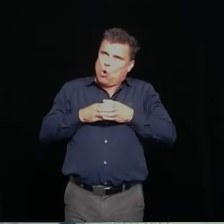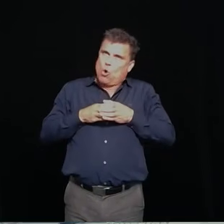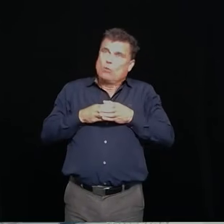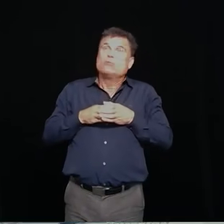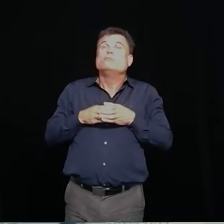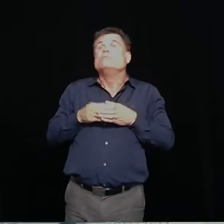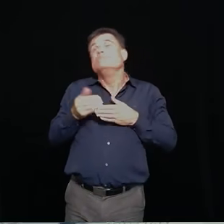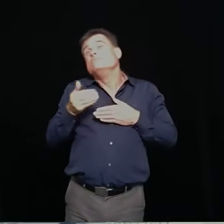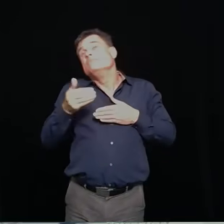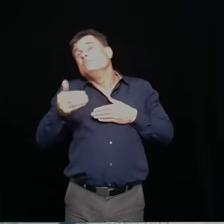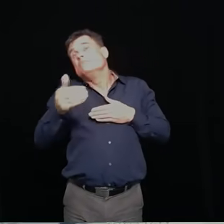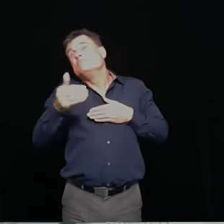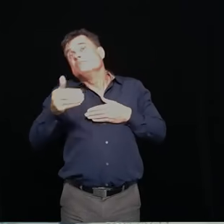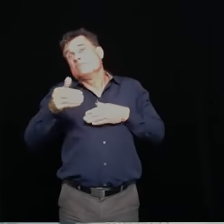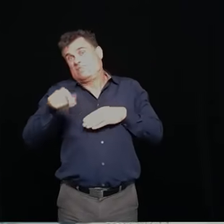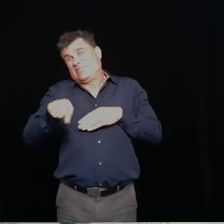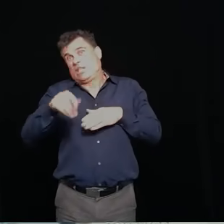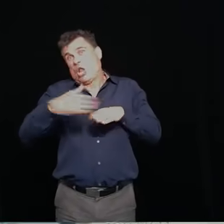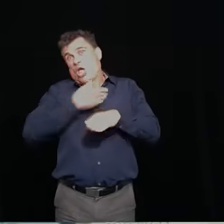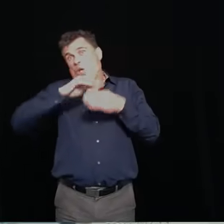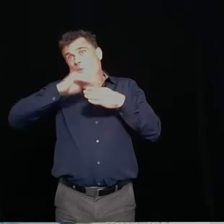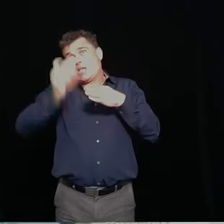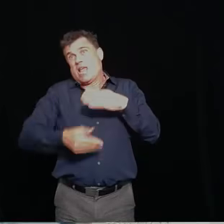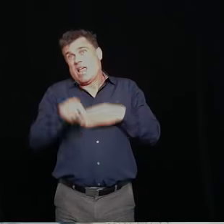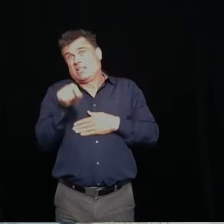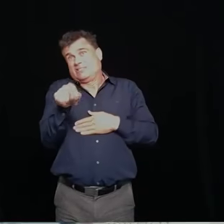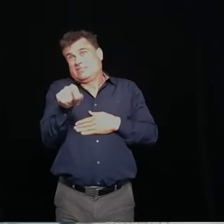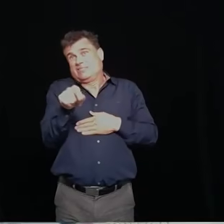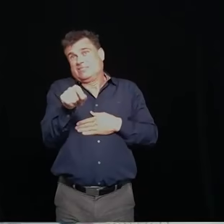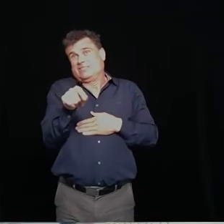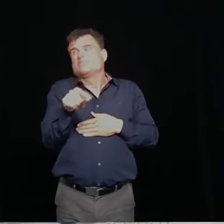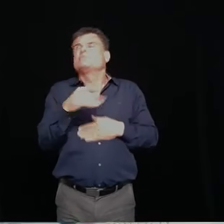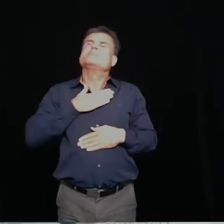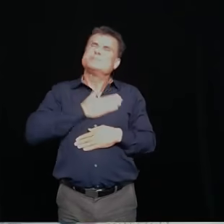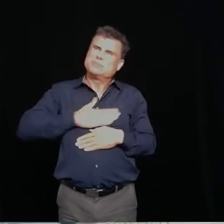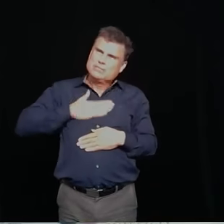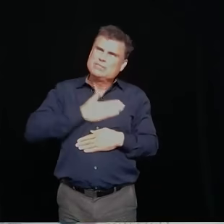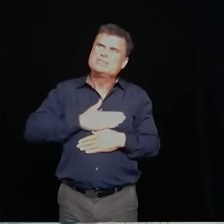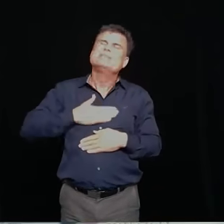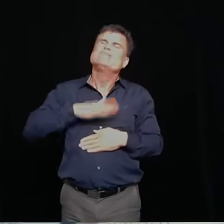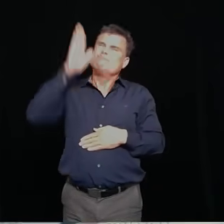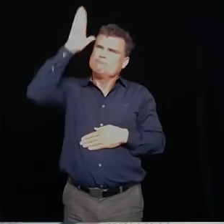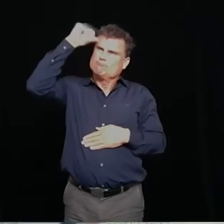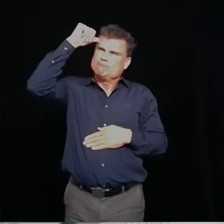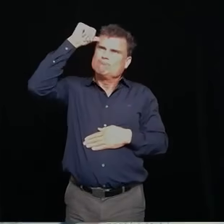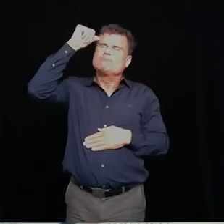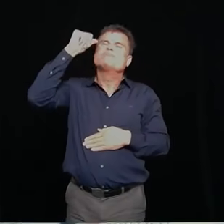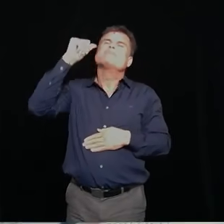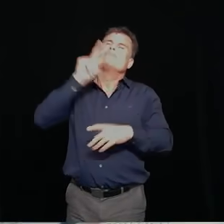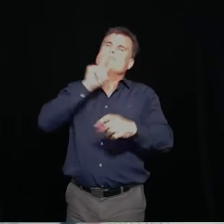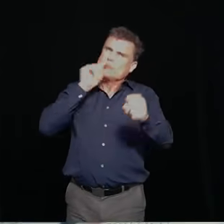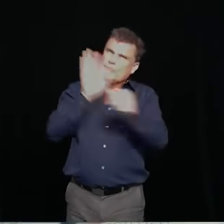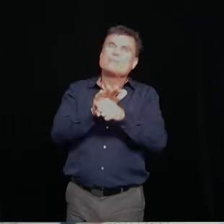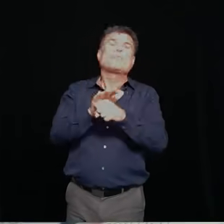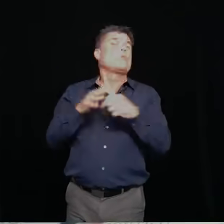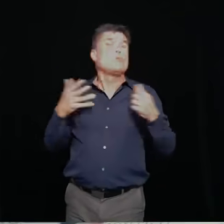as efficiently and effectively as possible. And we all play a role in that. Our focus needs to be acute in the balance.